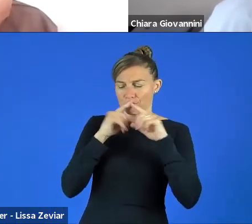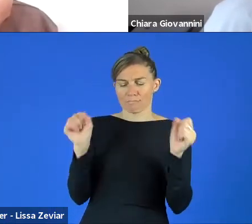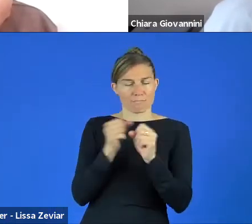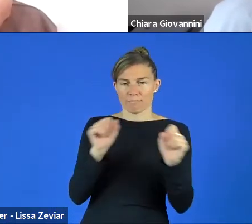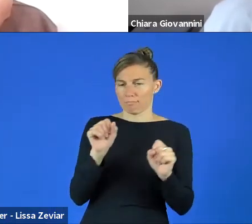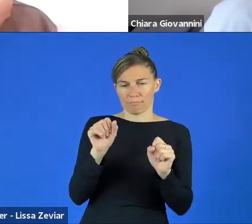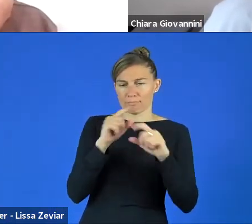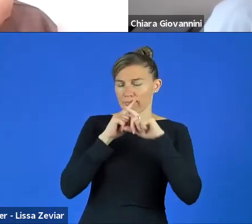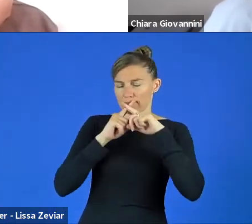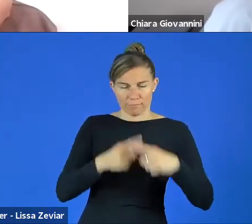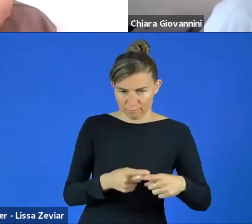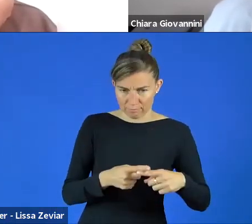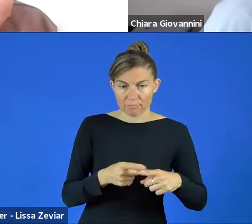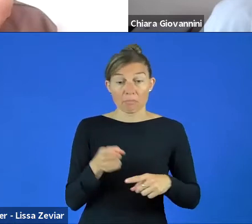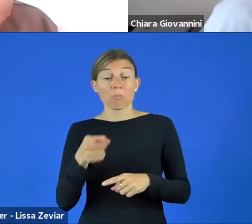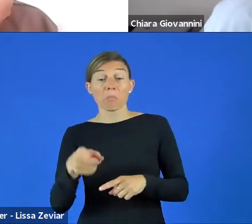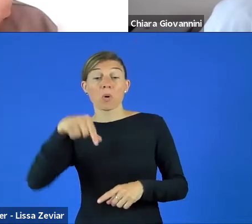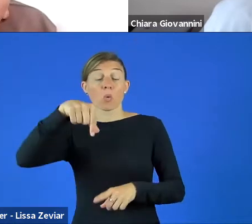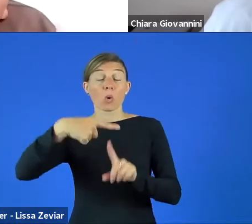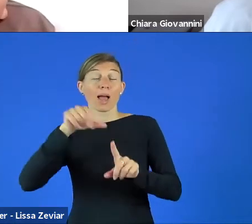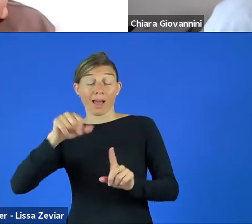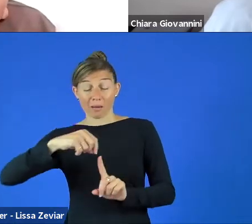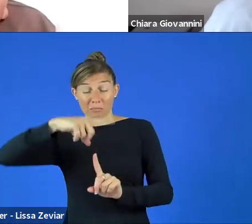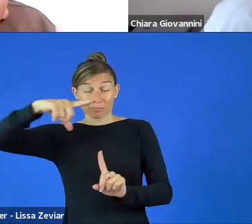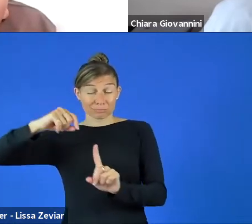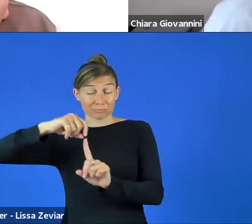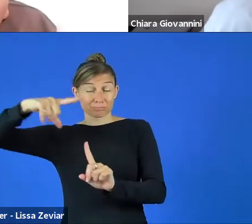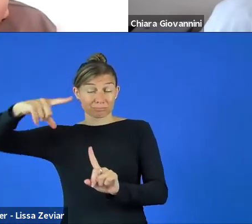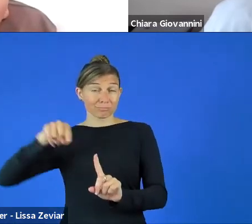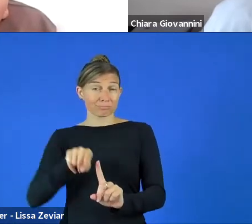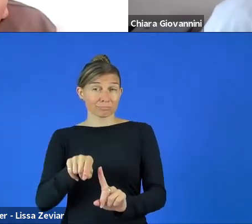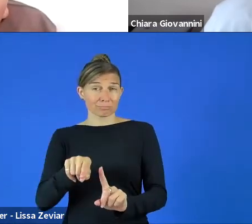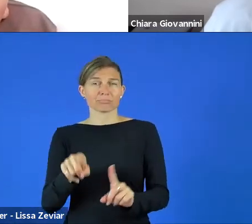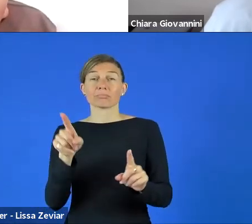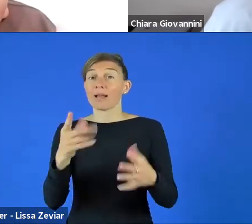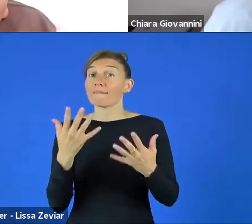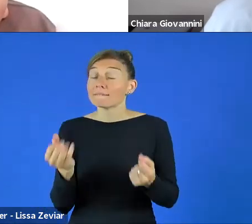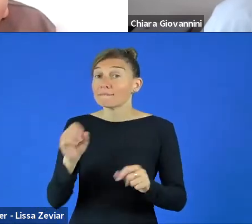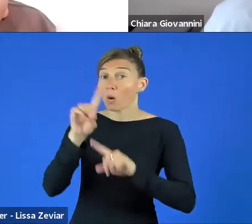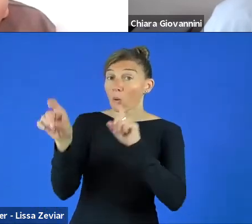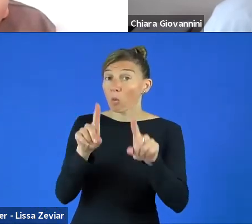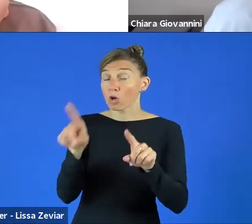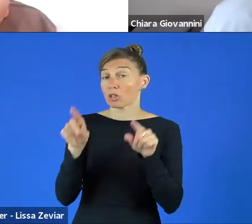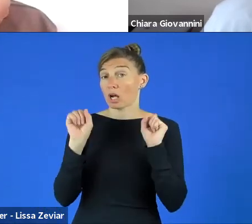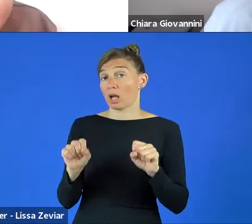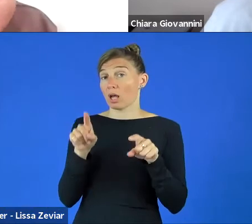and Q&A box for content questions. If you have questions for the speakers, send them to the Q&A box.